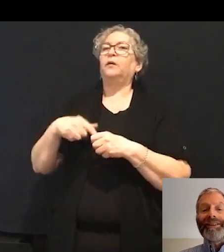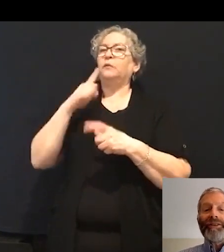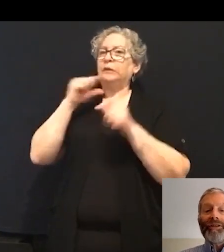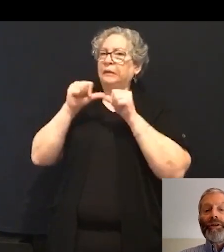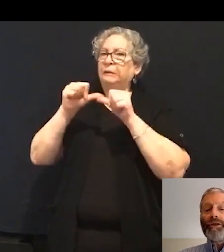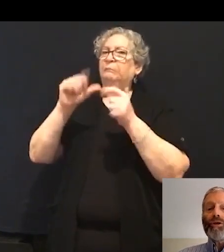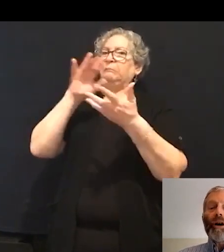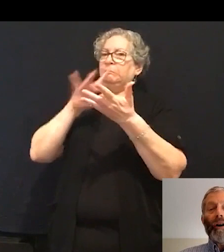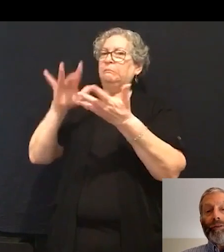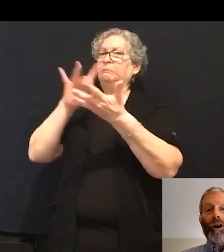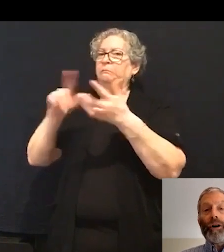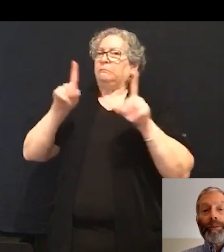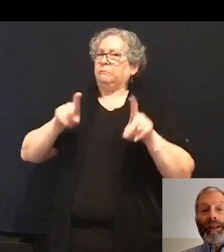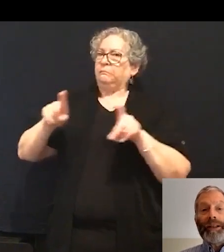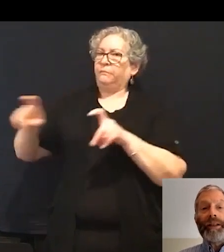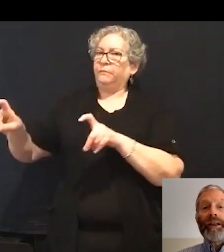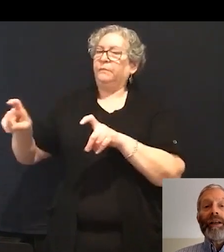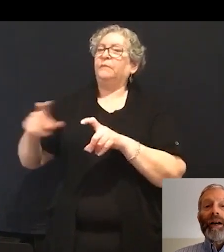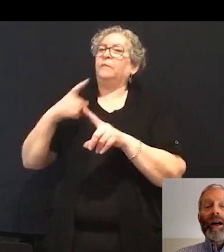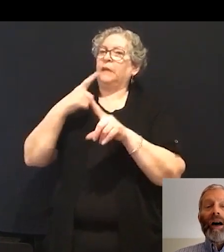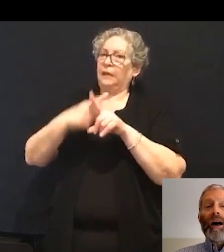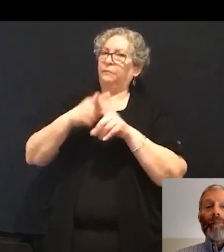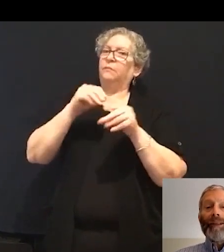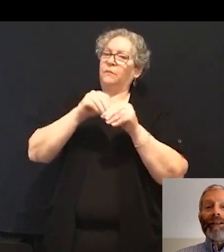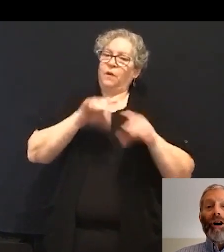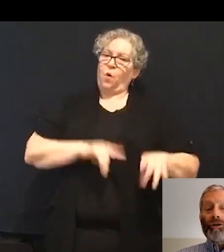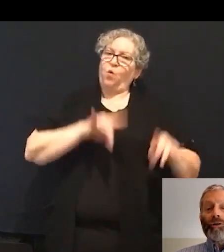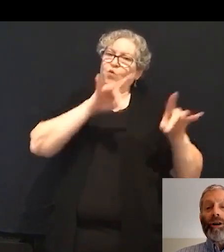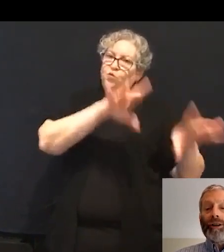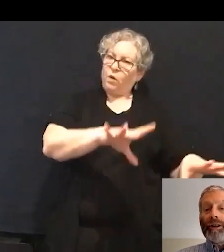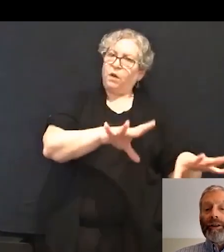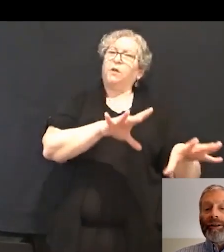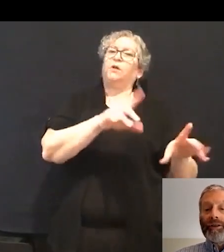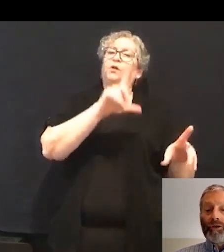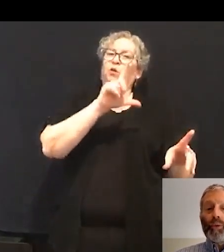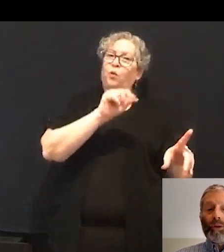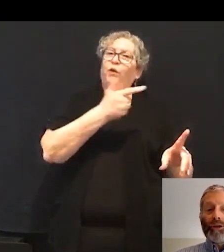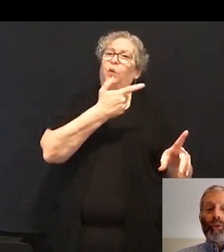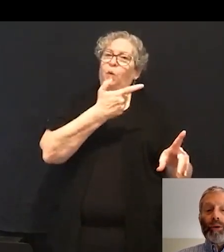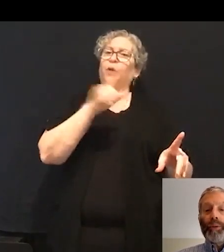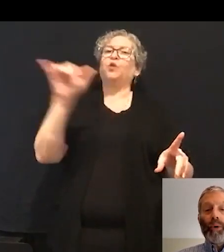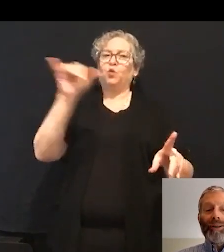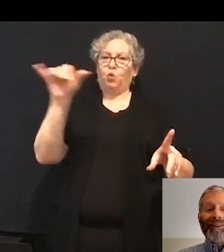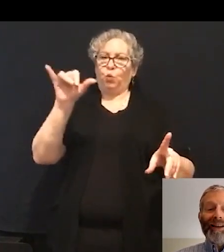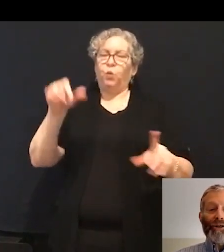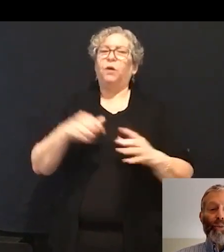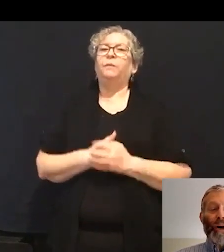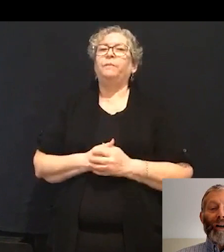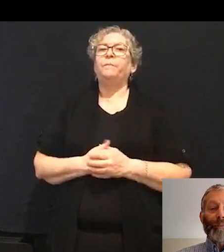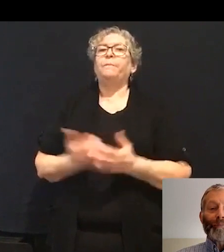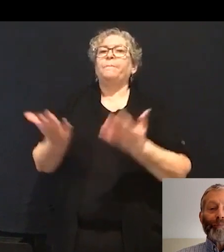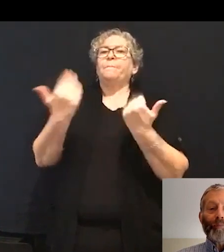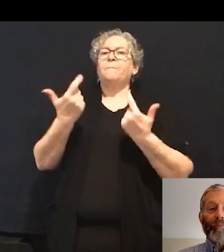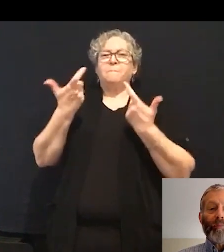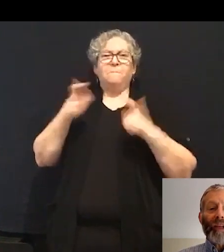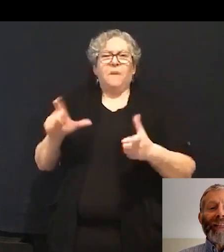and continue the trial for RP in Australia in 2021 as well.